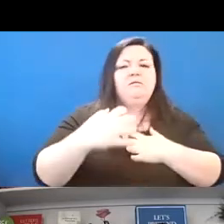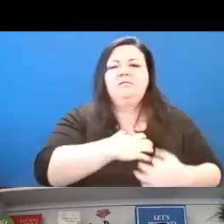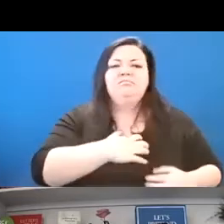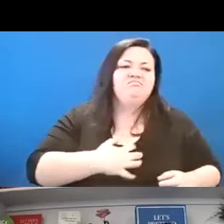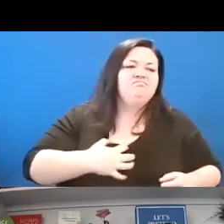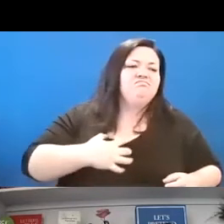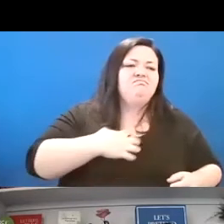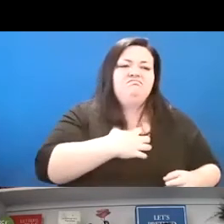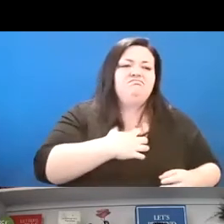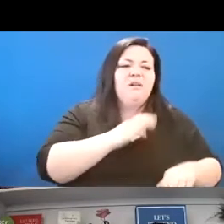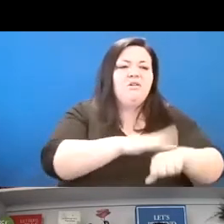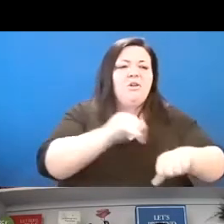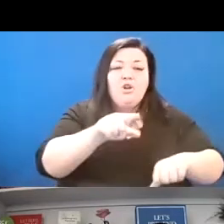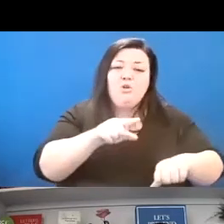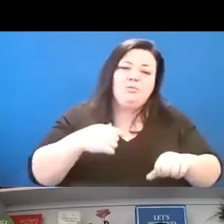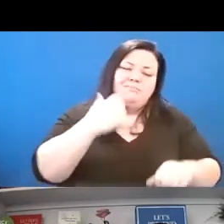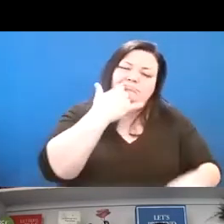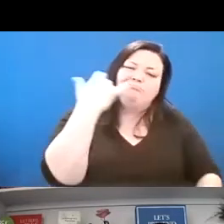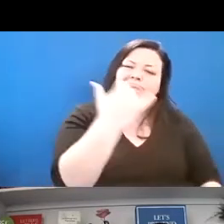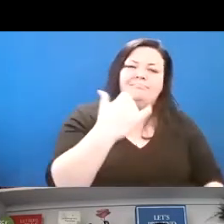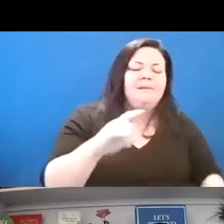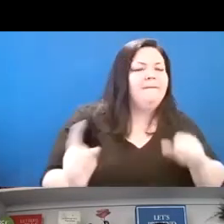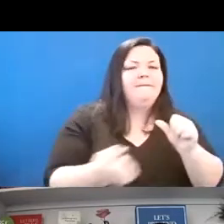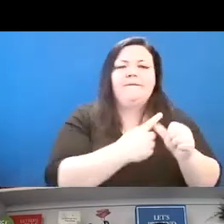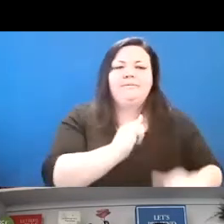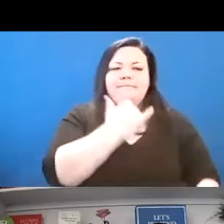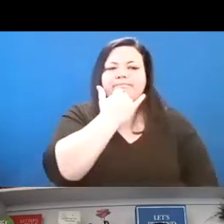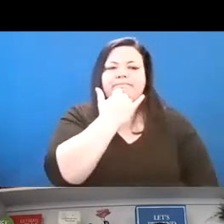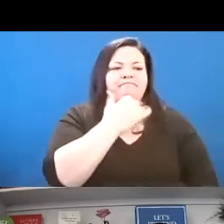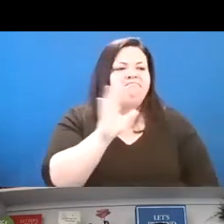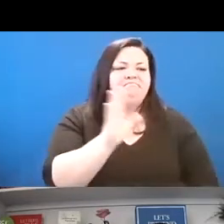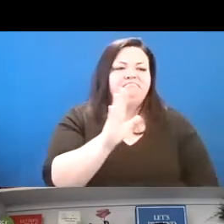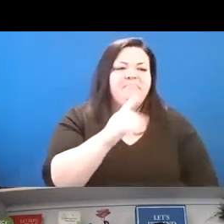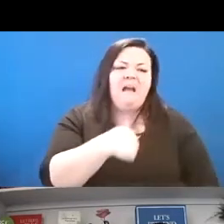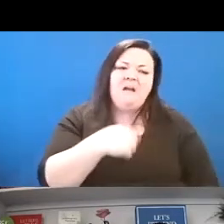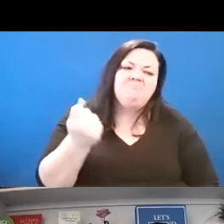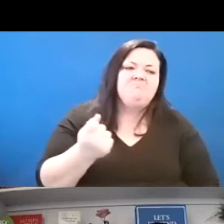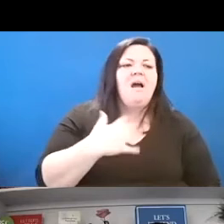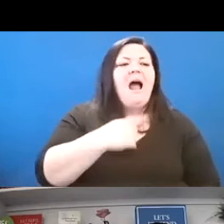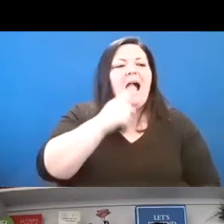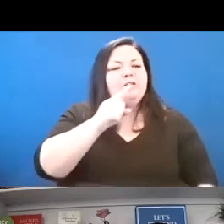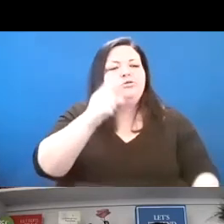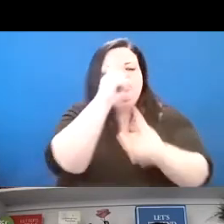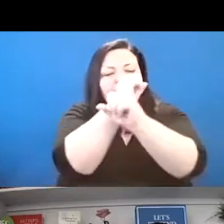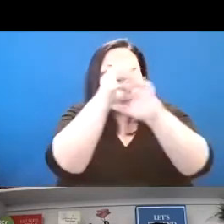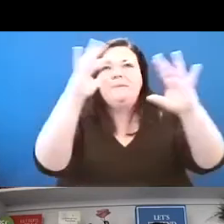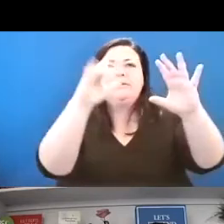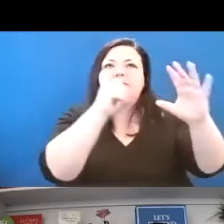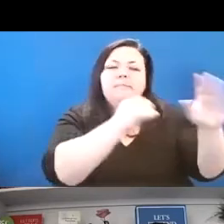Calling you was my first mistake, Aubrey. I masturbate. I dream you do not move but grant for prayers’ sake.